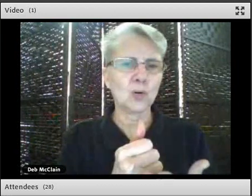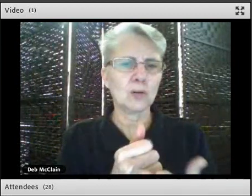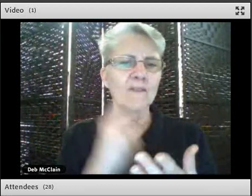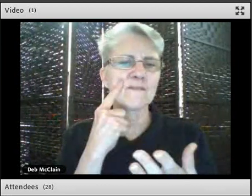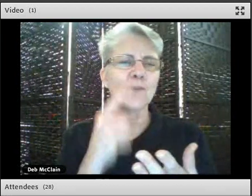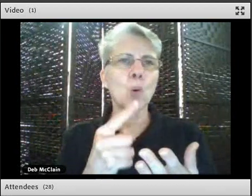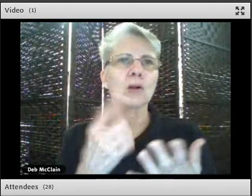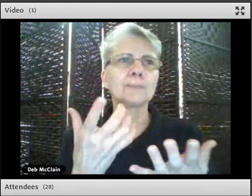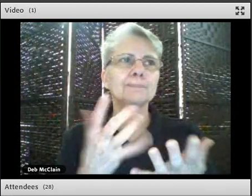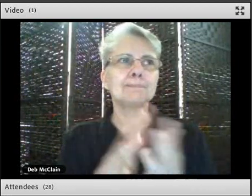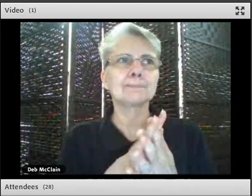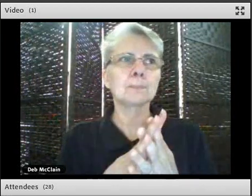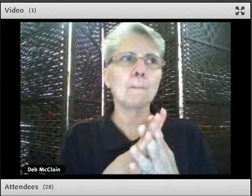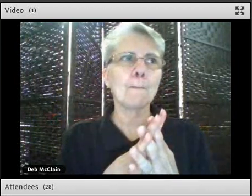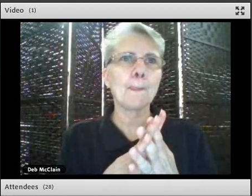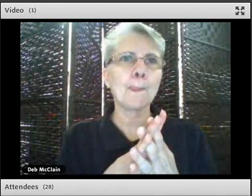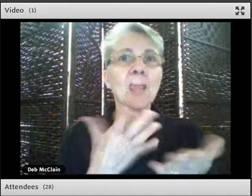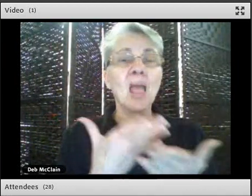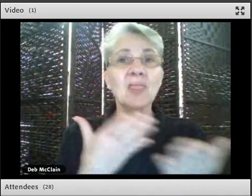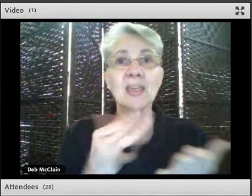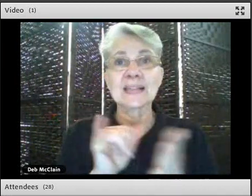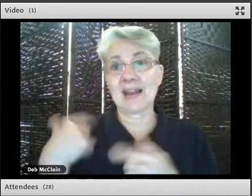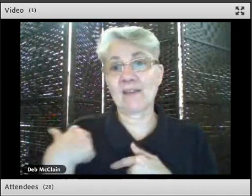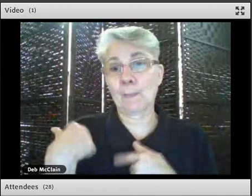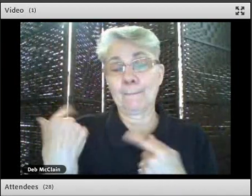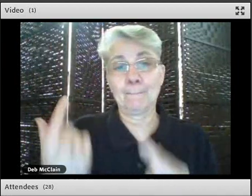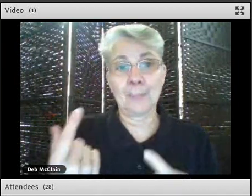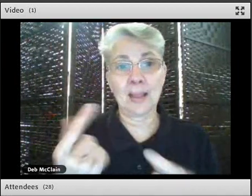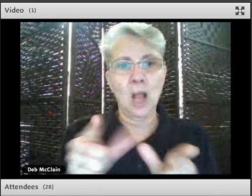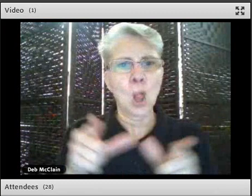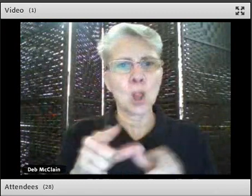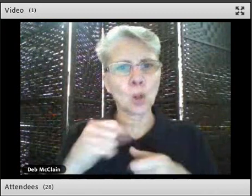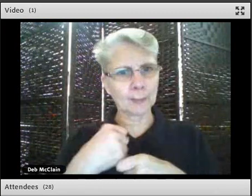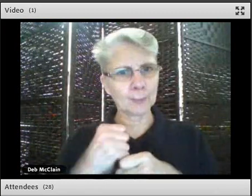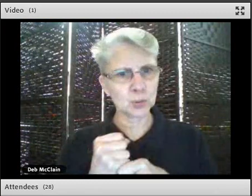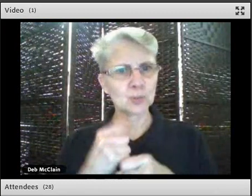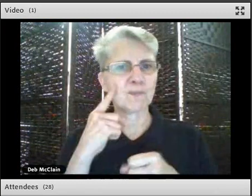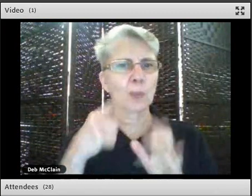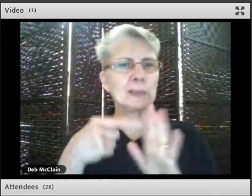or you might have commercially produced audio recordings,